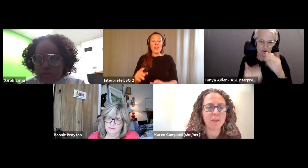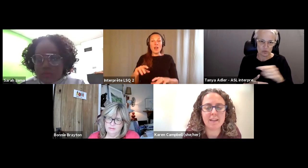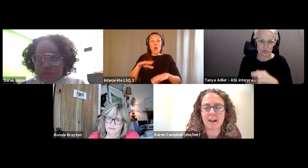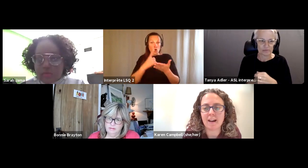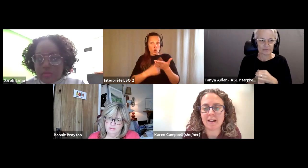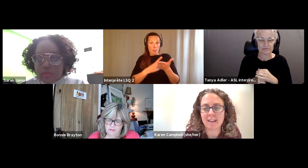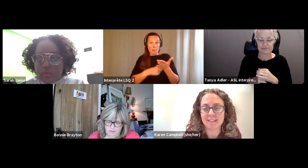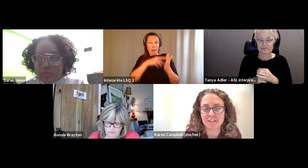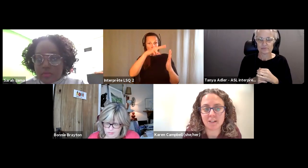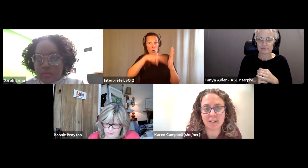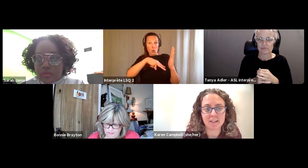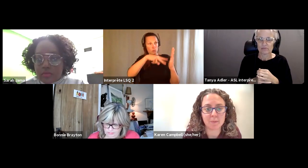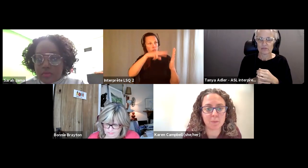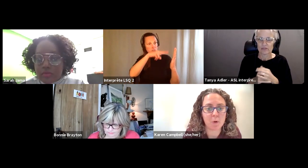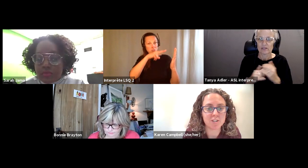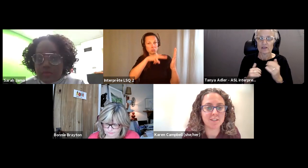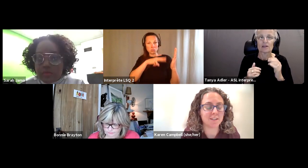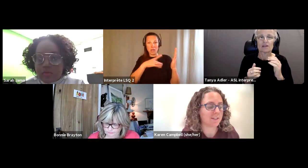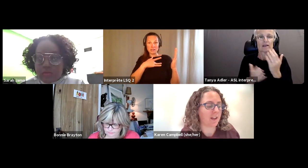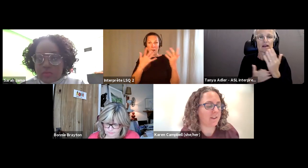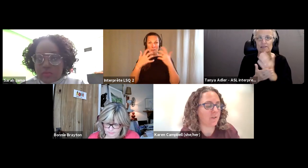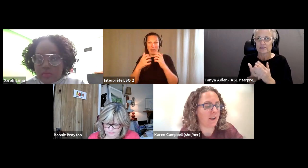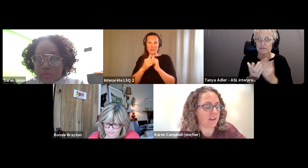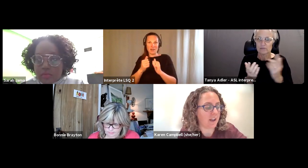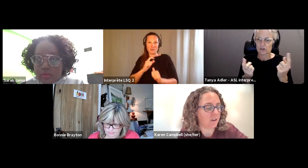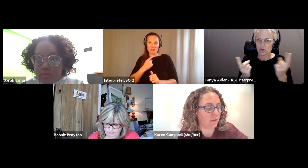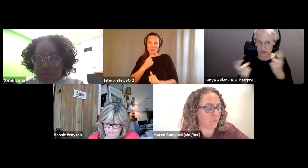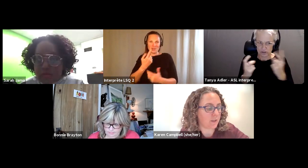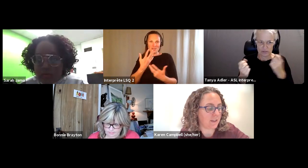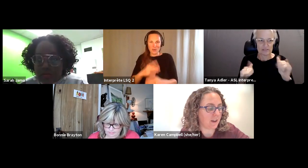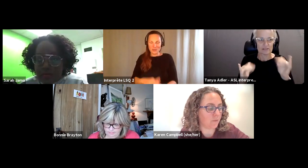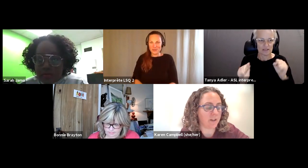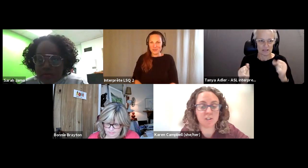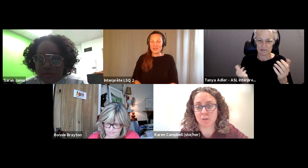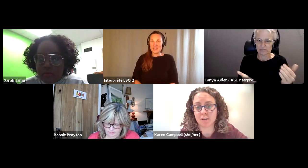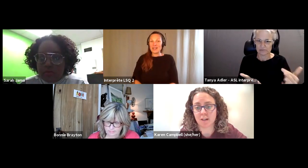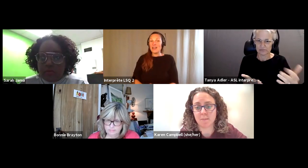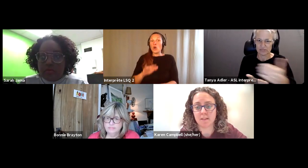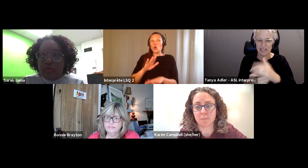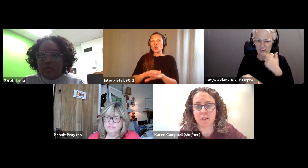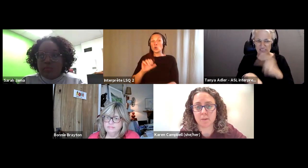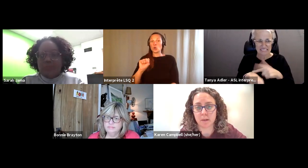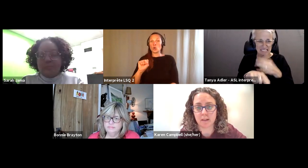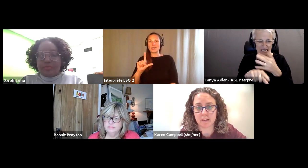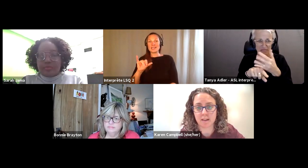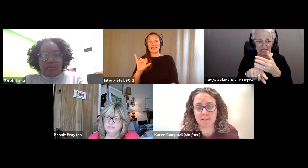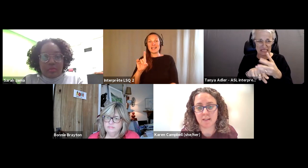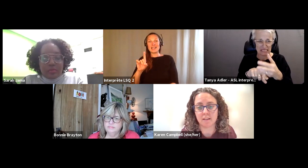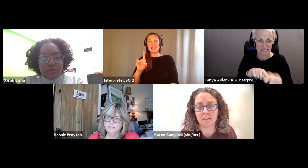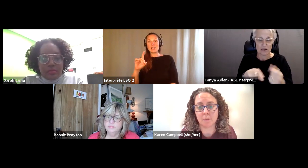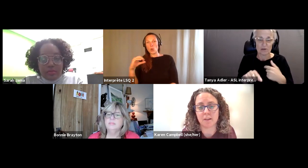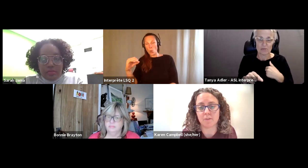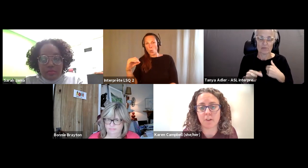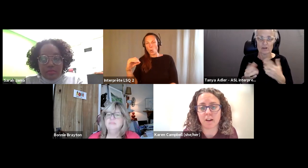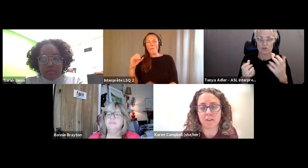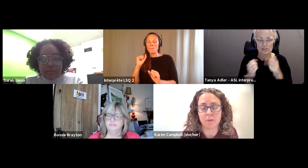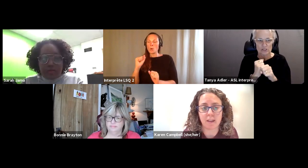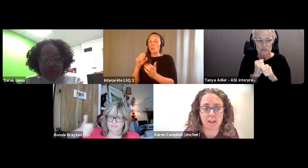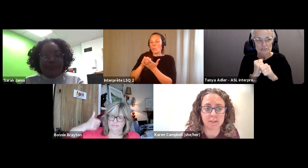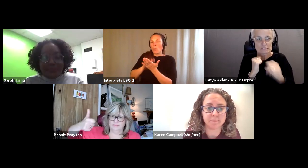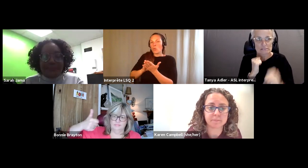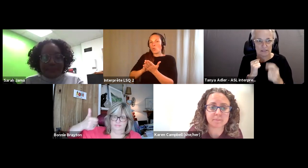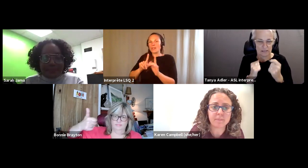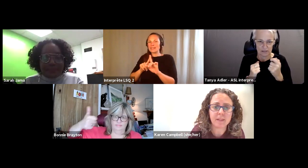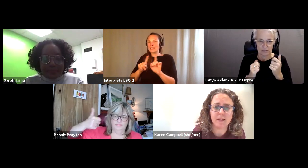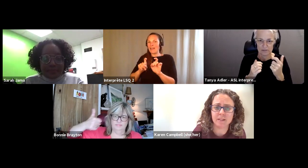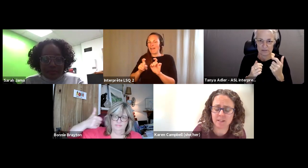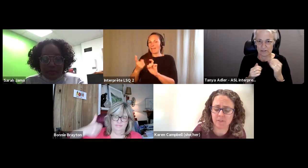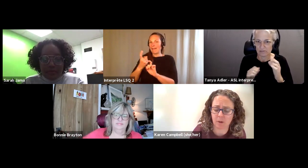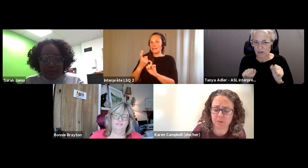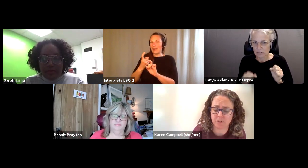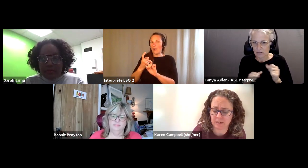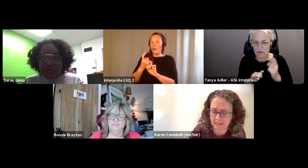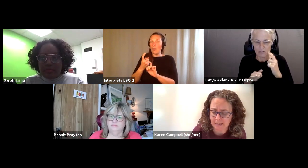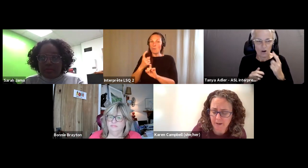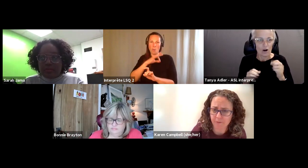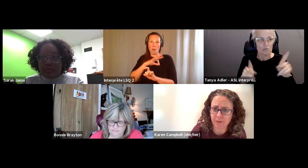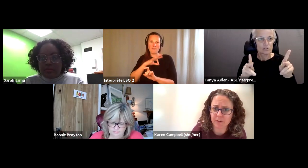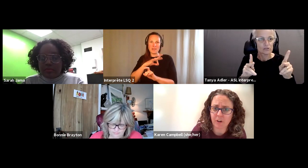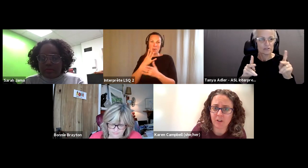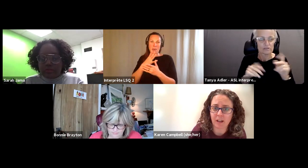Karen Campbell (she/her): We can still collect up some questions on slide Oh, I know that we are running short on time in this plenary but i'd like to extend it a little bit if if we can to give an opportunity, first of all.